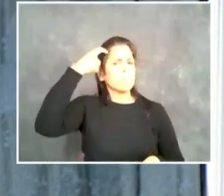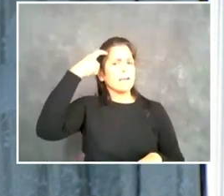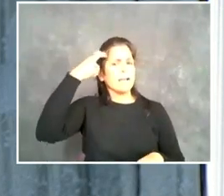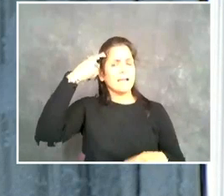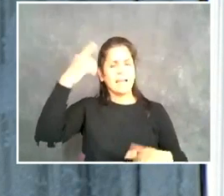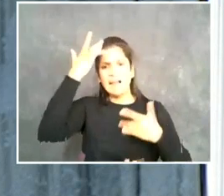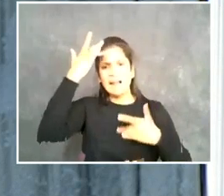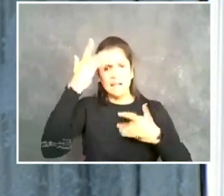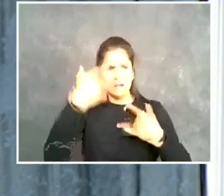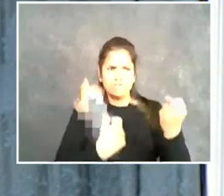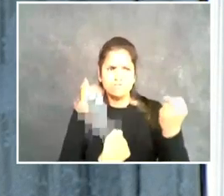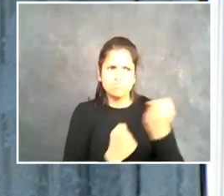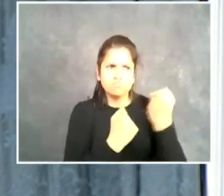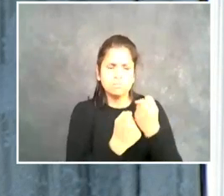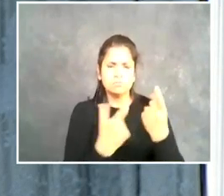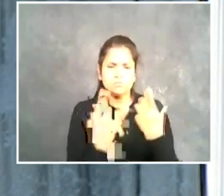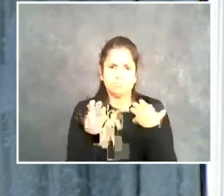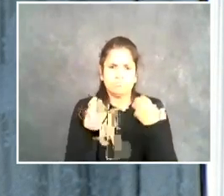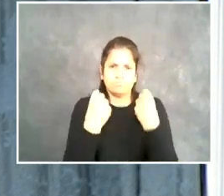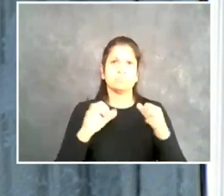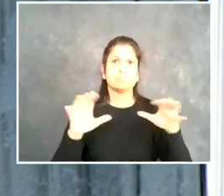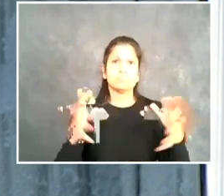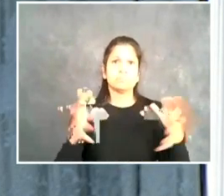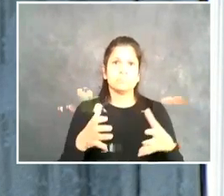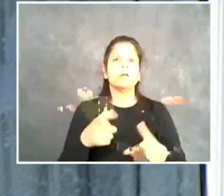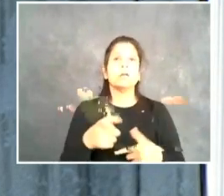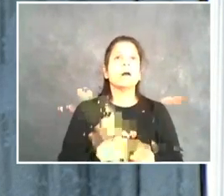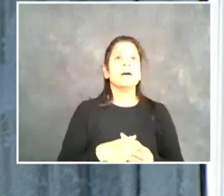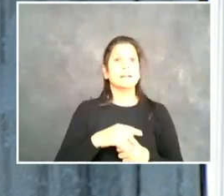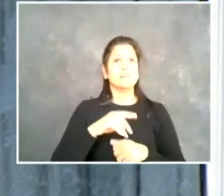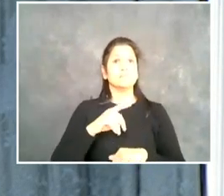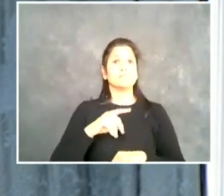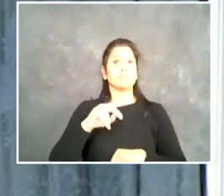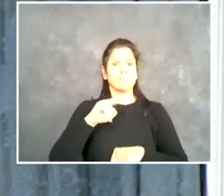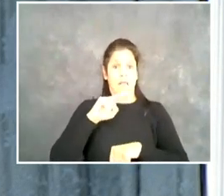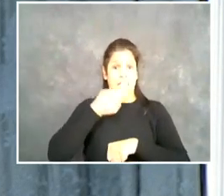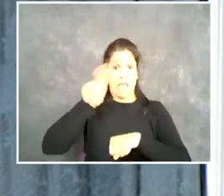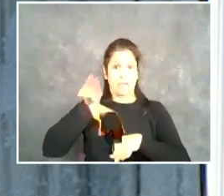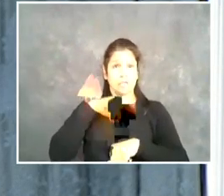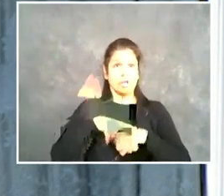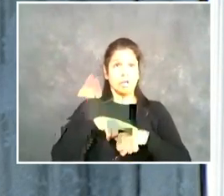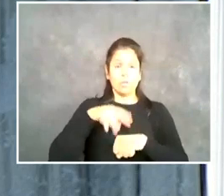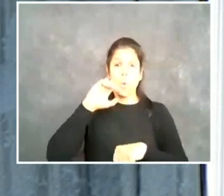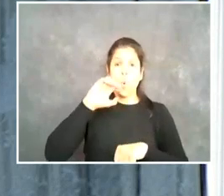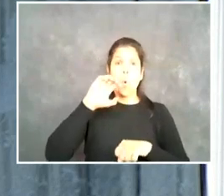LEADERS OF NATIONAL ORGANIZATIONS AROUND THE COUNTRY.